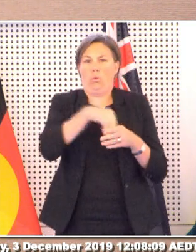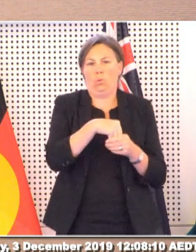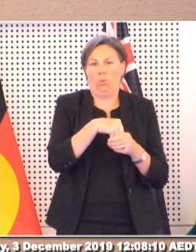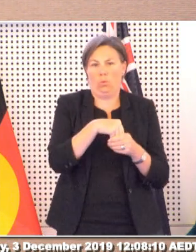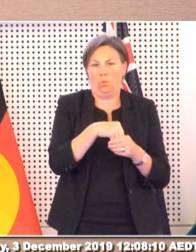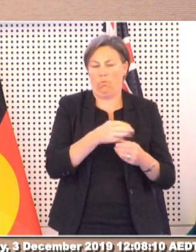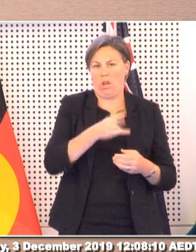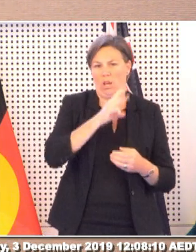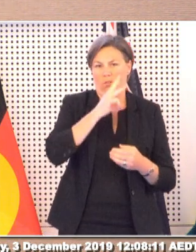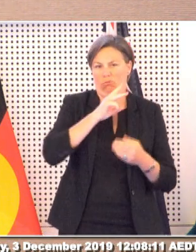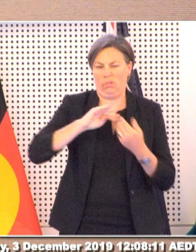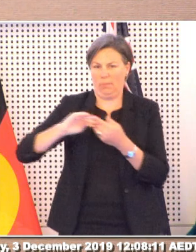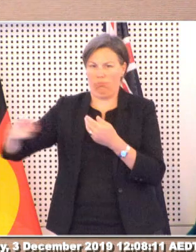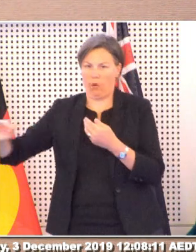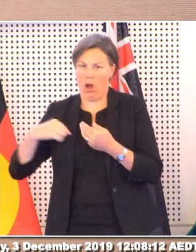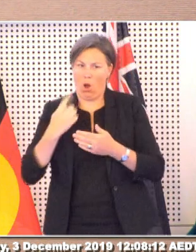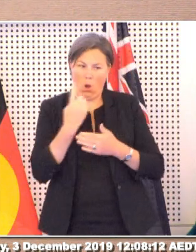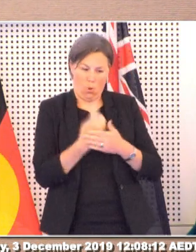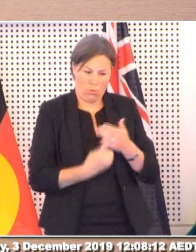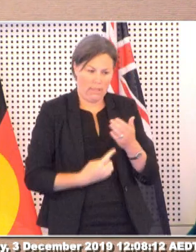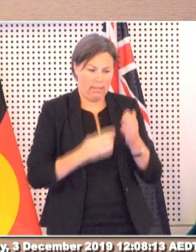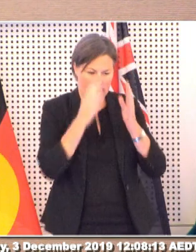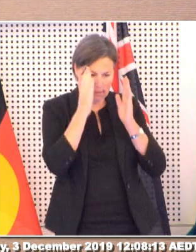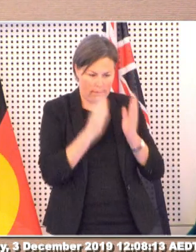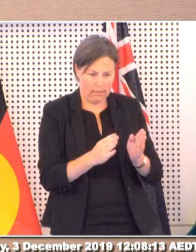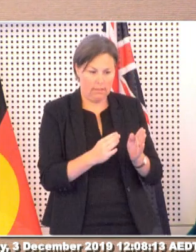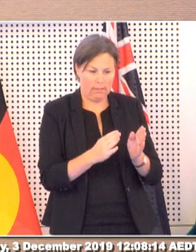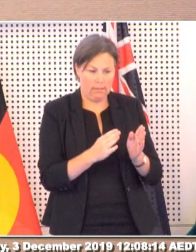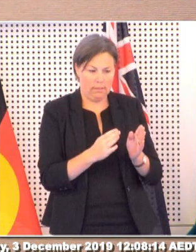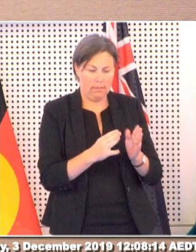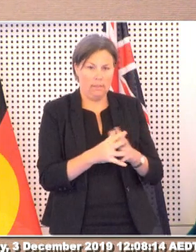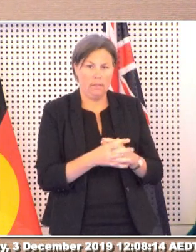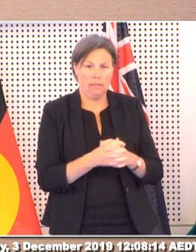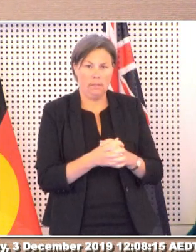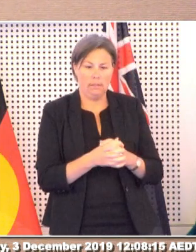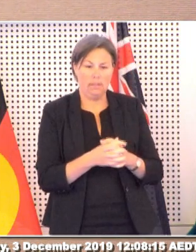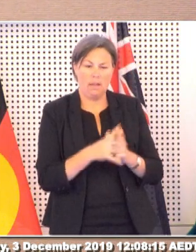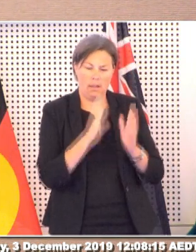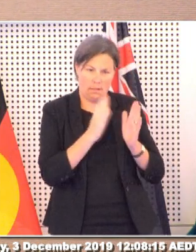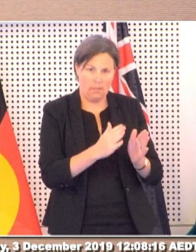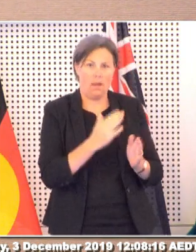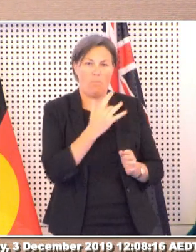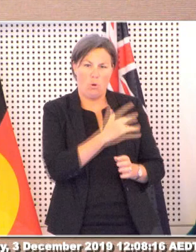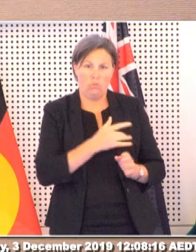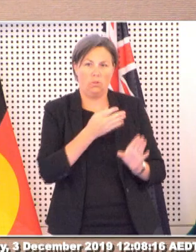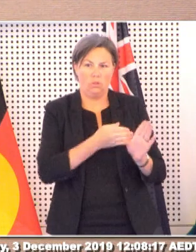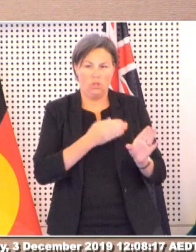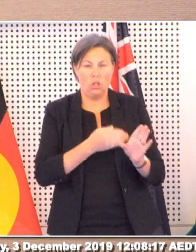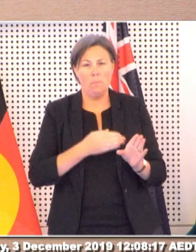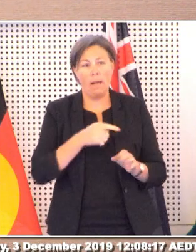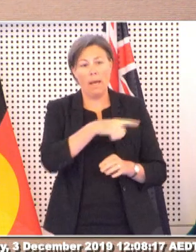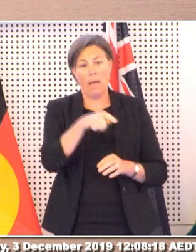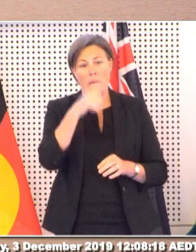The – the kinds of harms that people found particularly distressing were around the